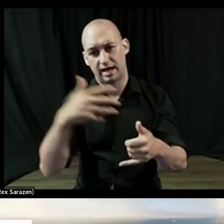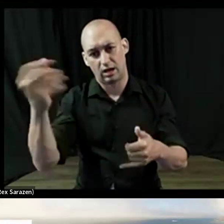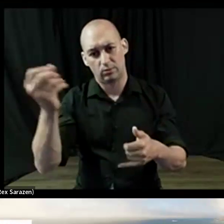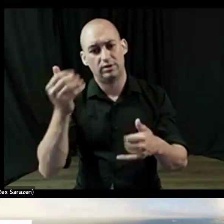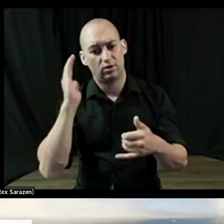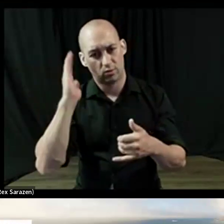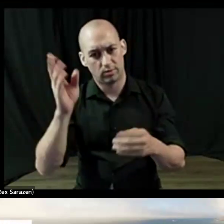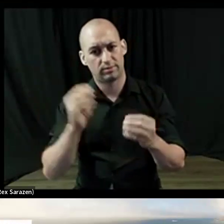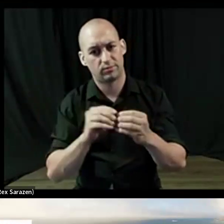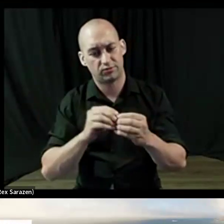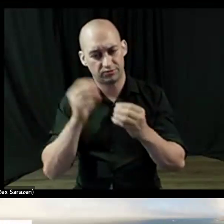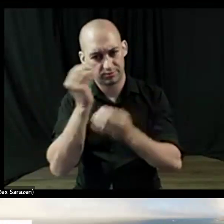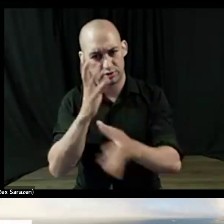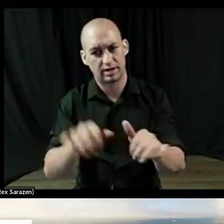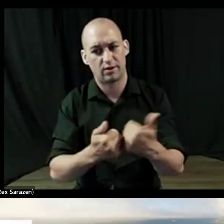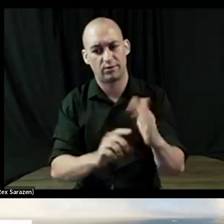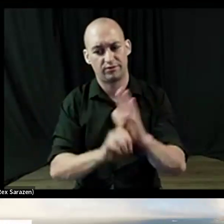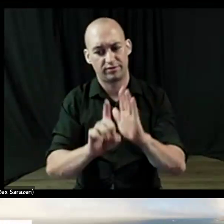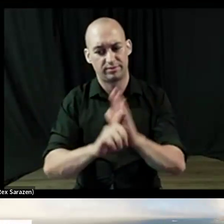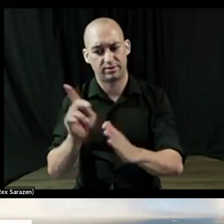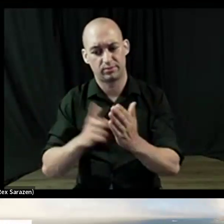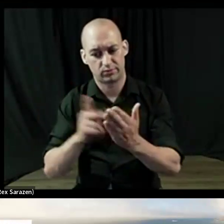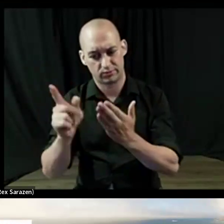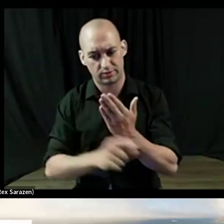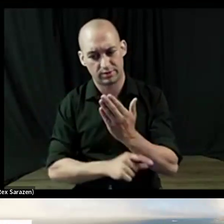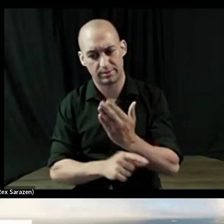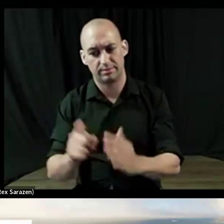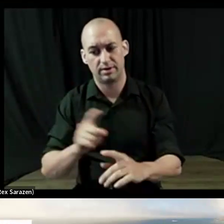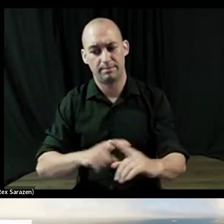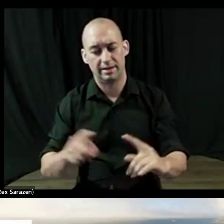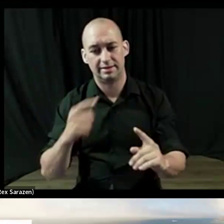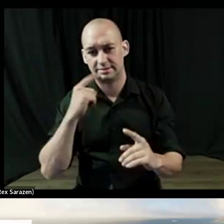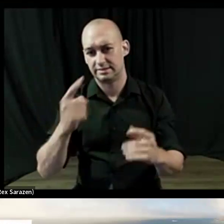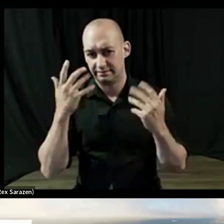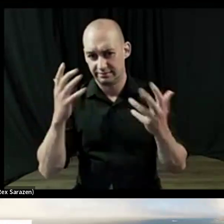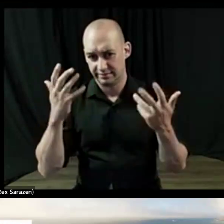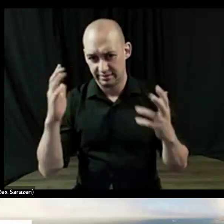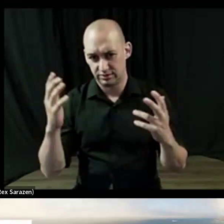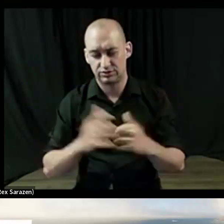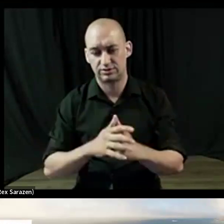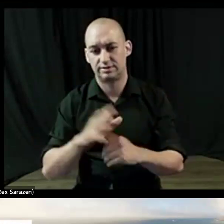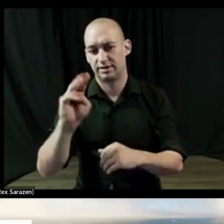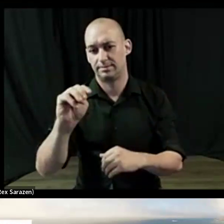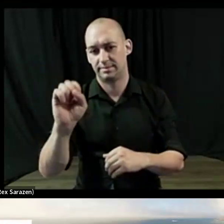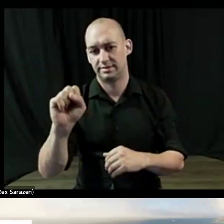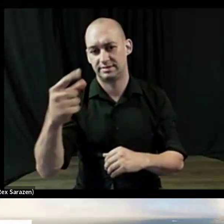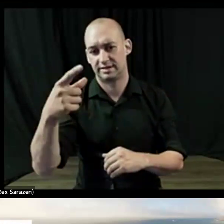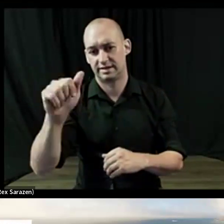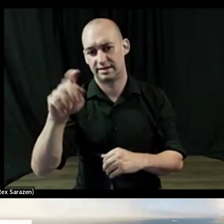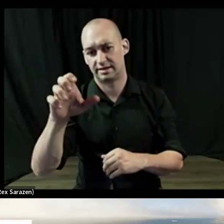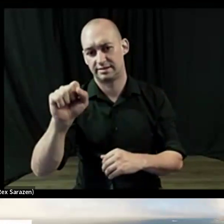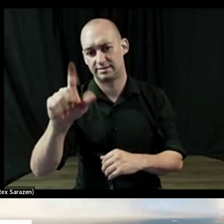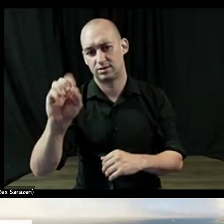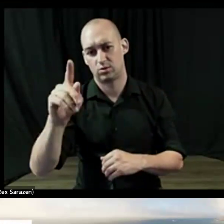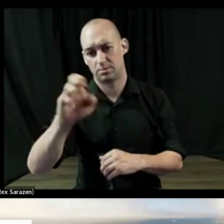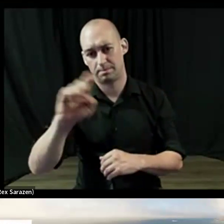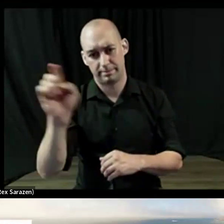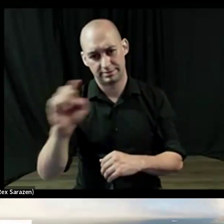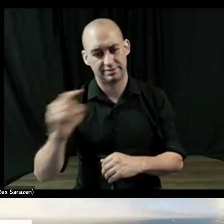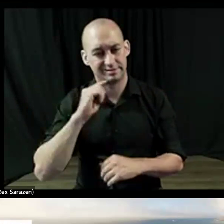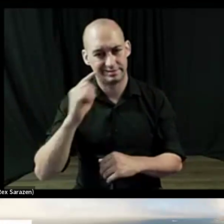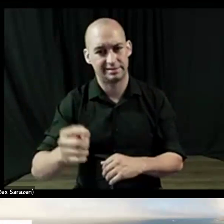how we develop the program. But as I mentioned when Miss Gates-Lopez said this we are considering